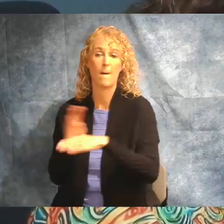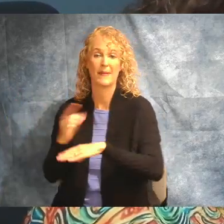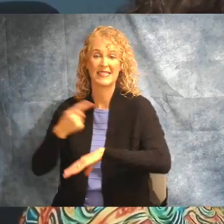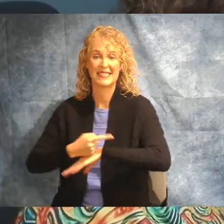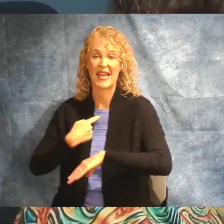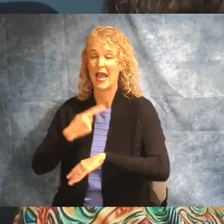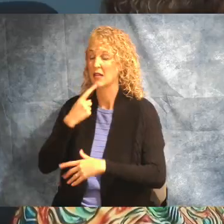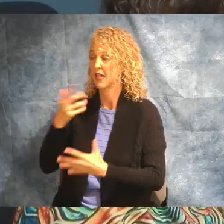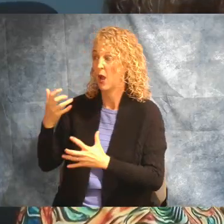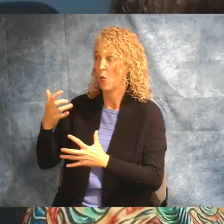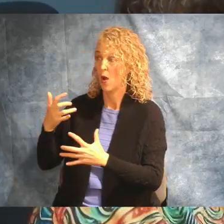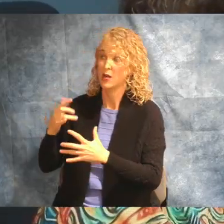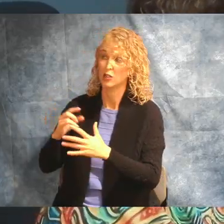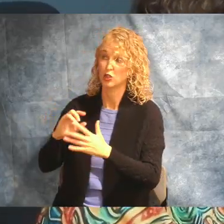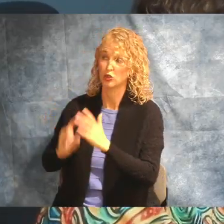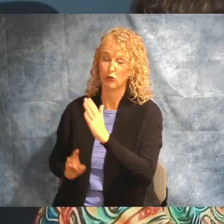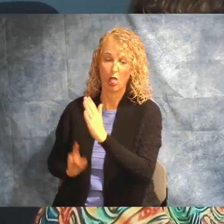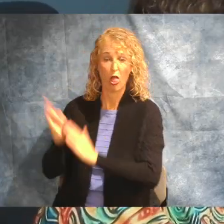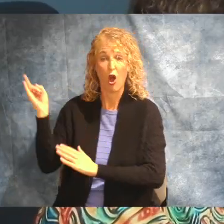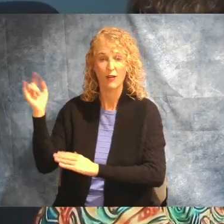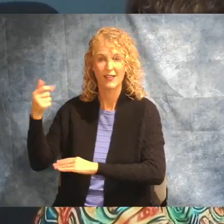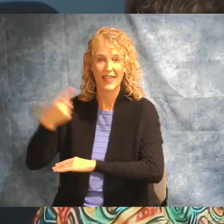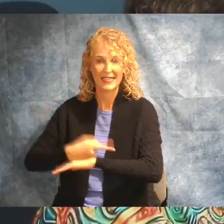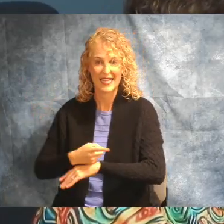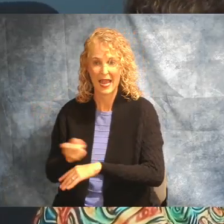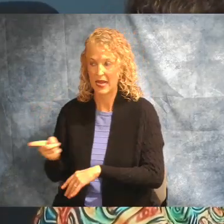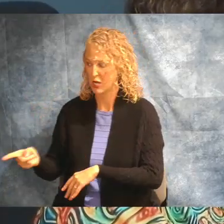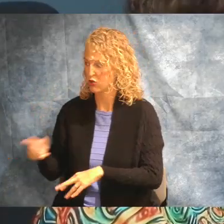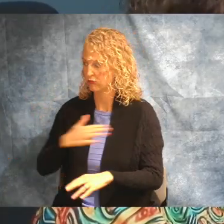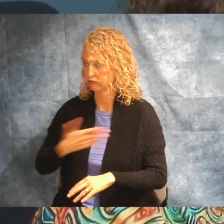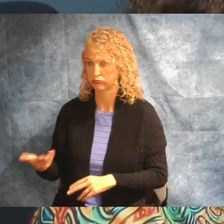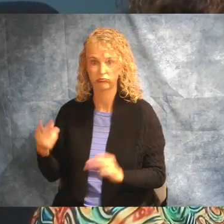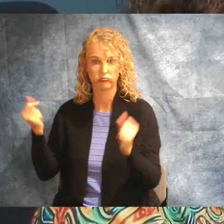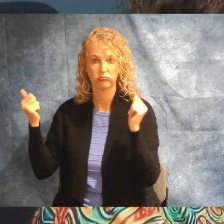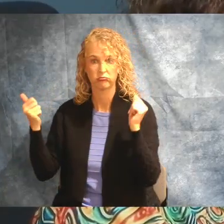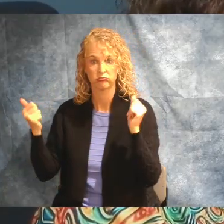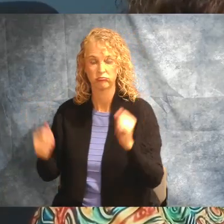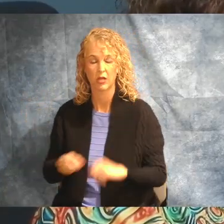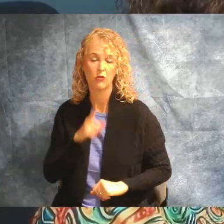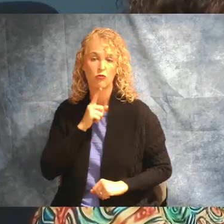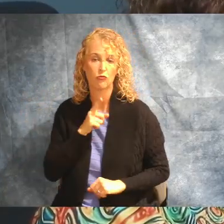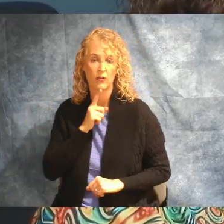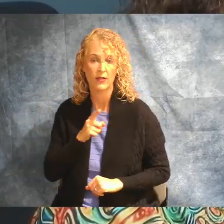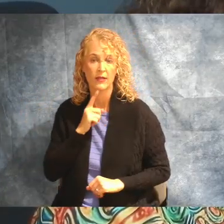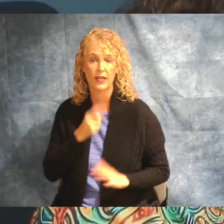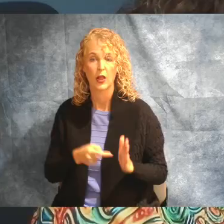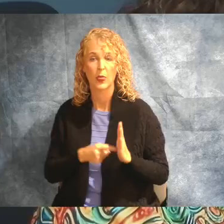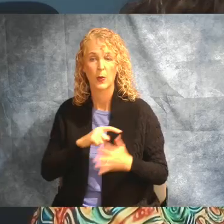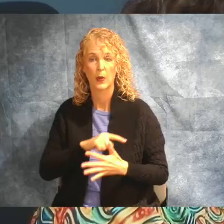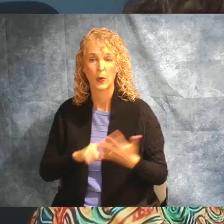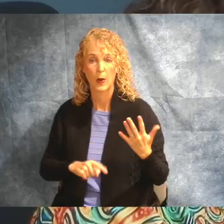Small Business Day and I think it was very also innovative that the requirement for the classes.